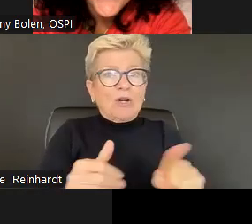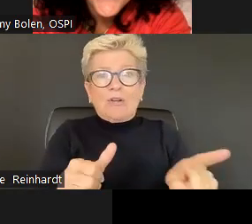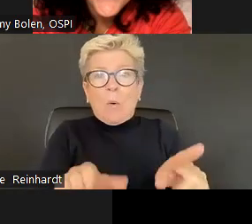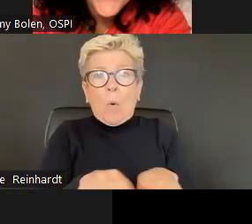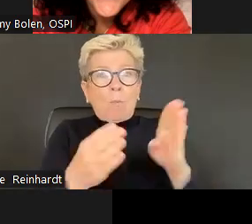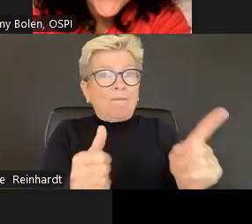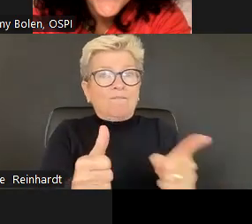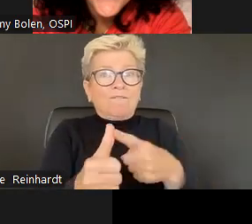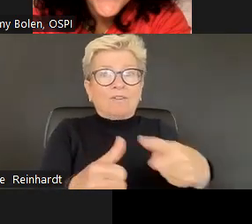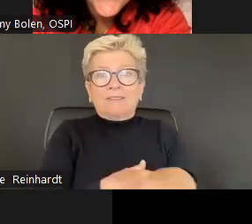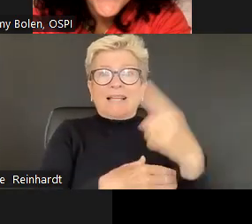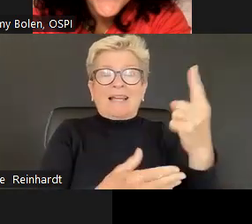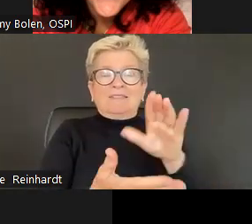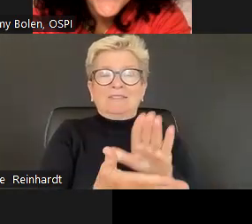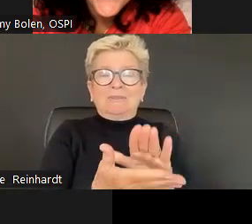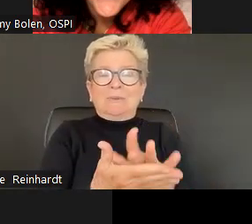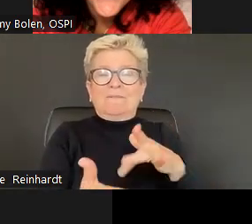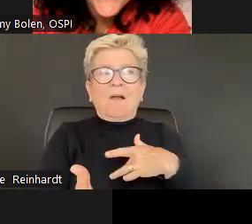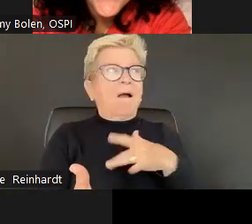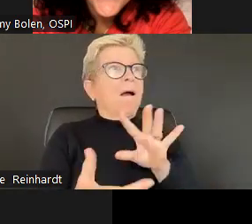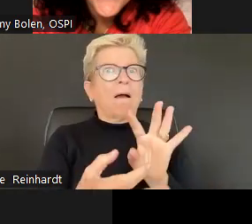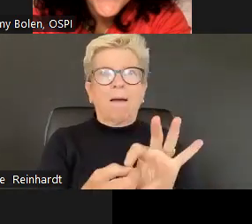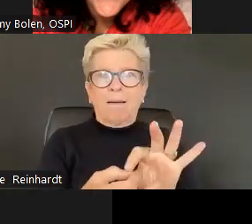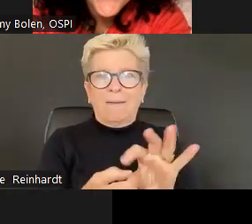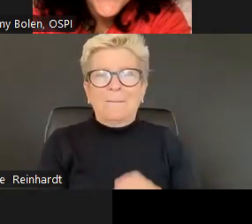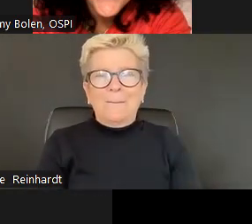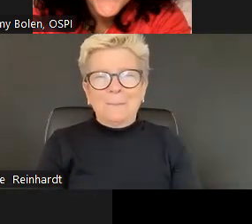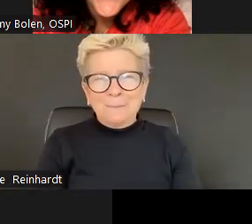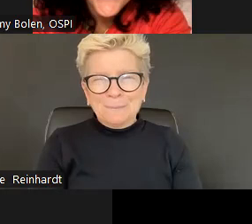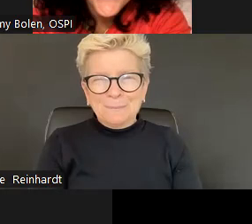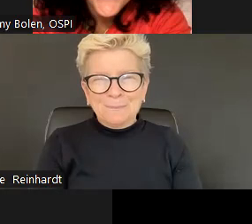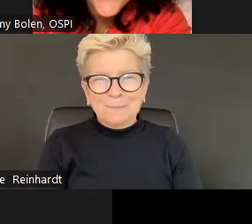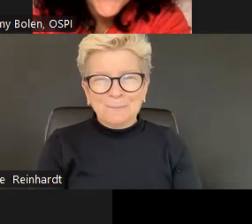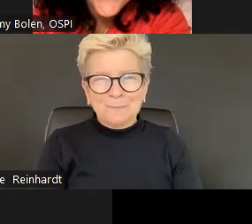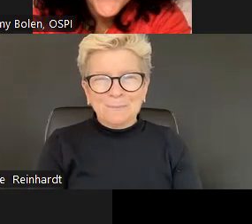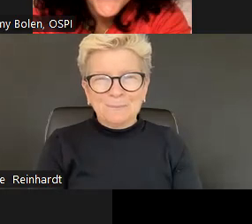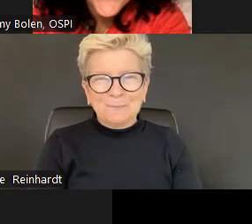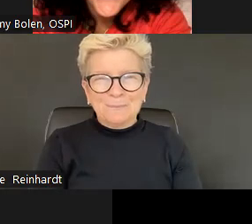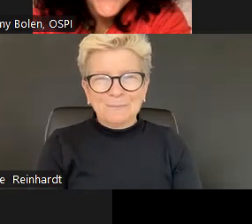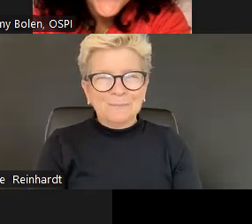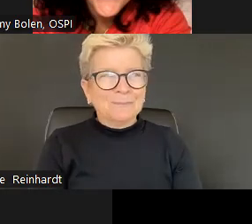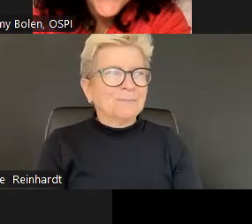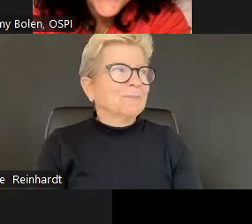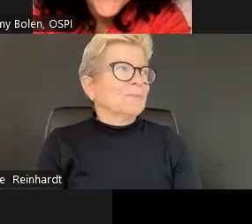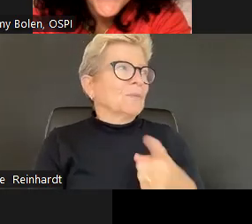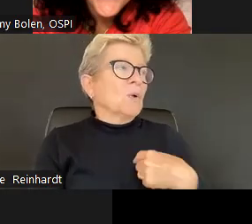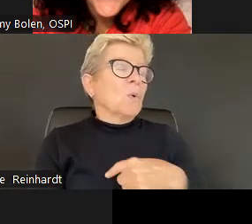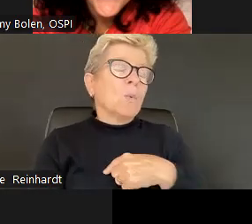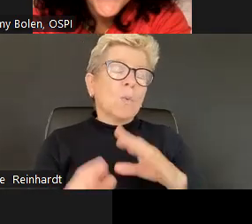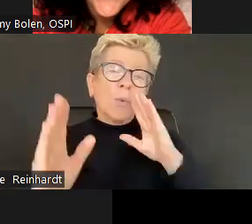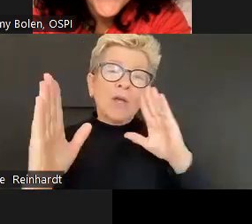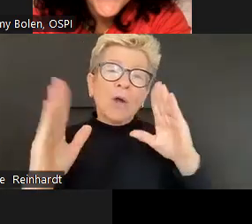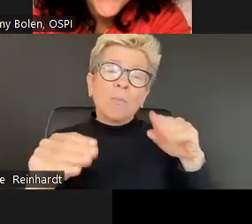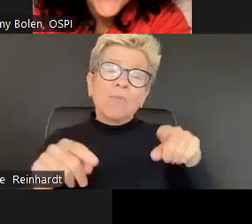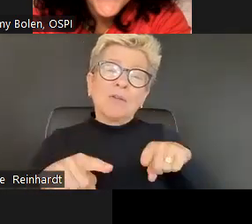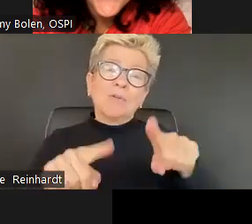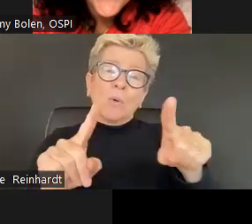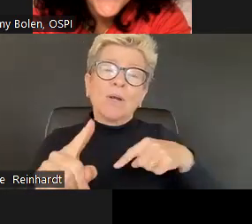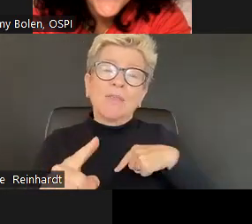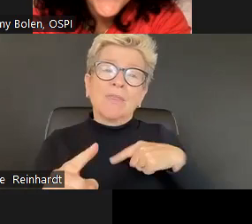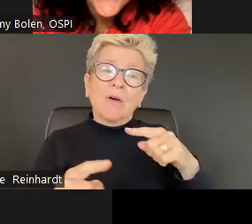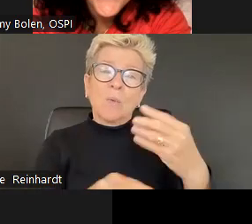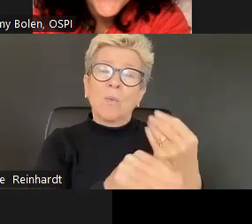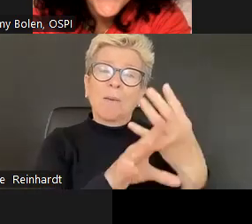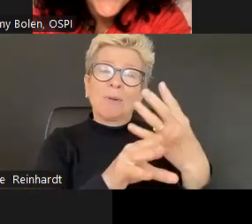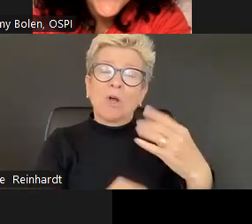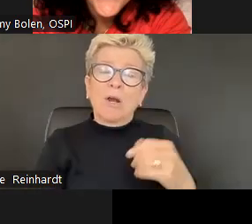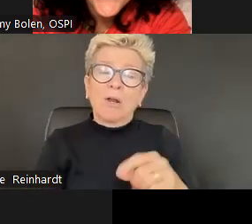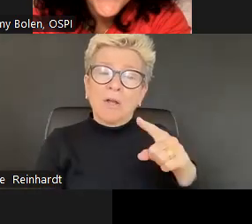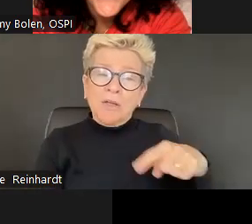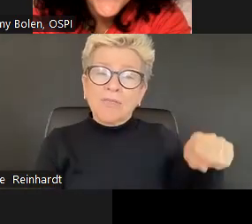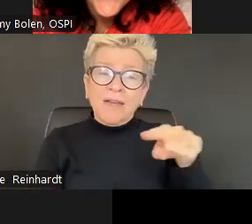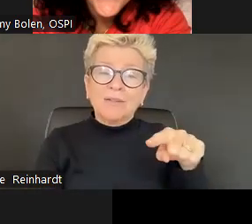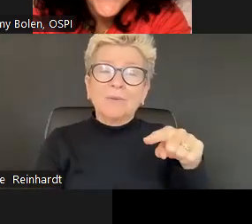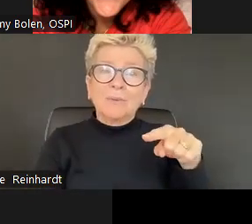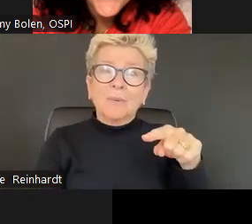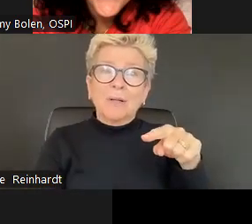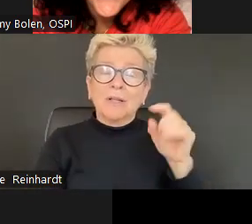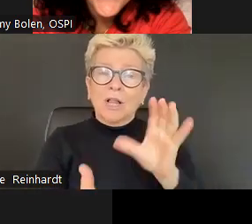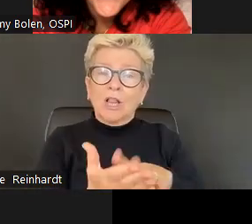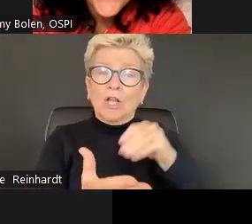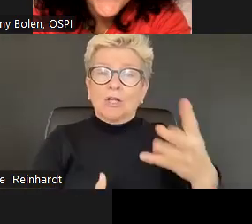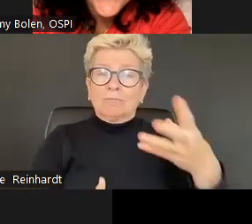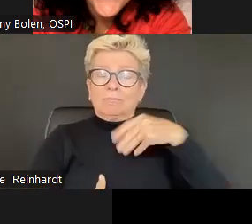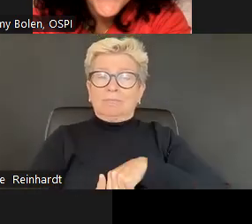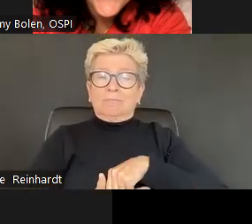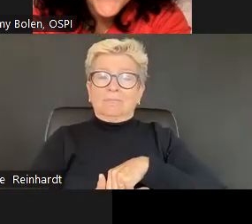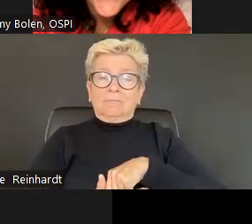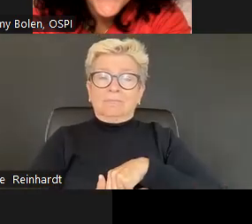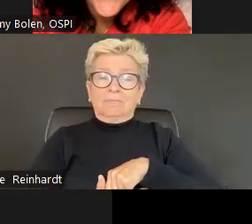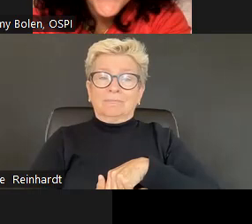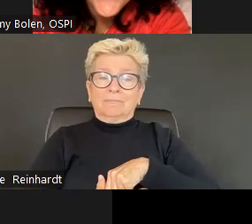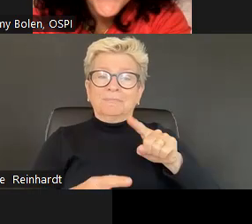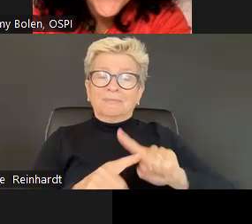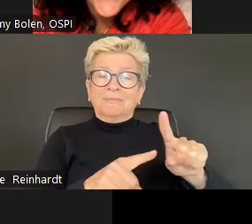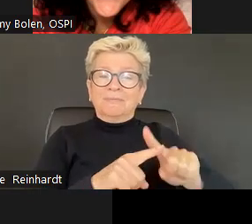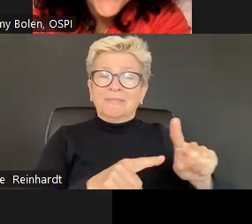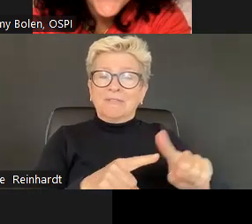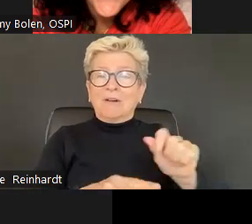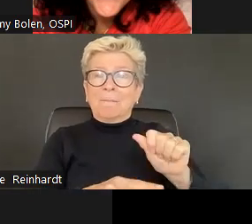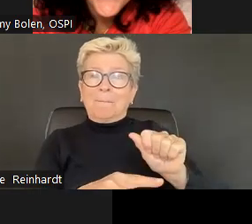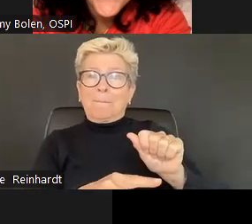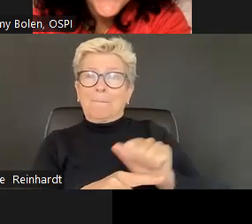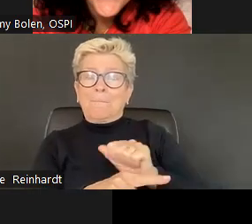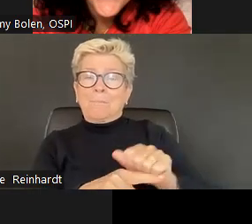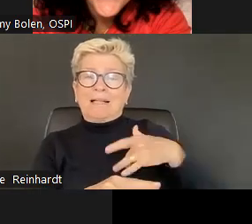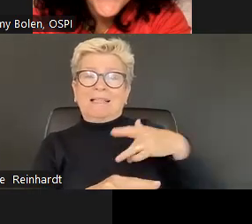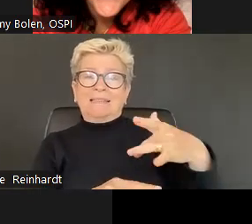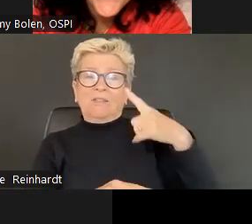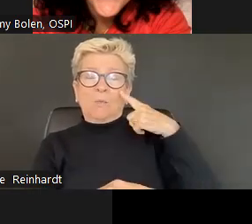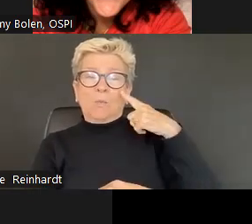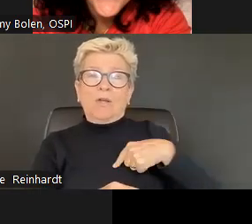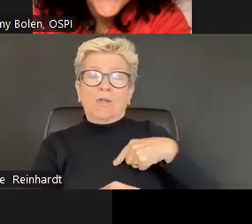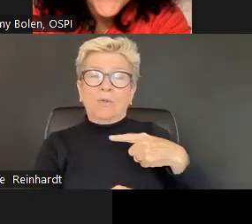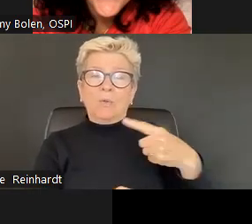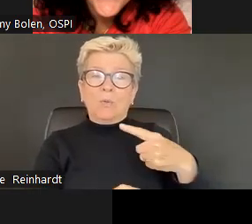classrooms throughout the year, starting from day one.